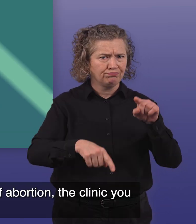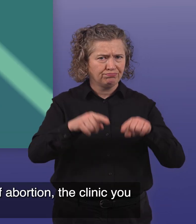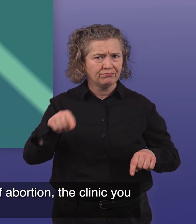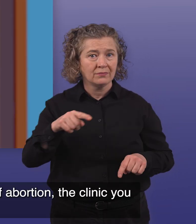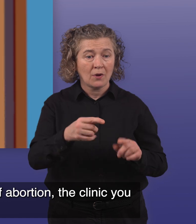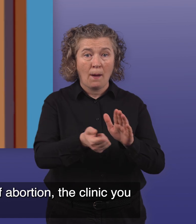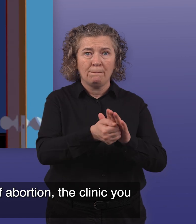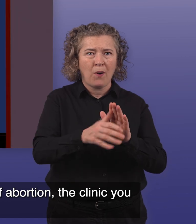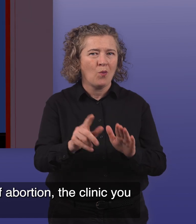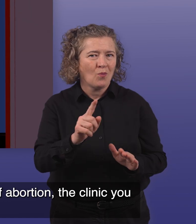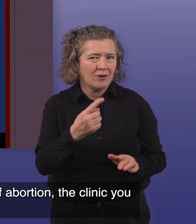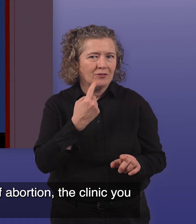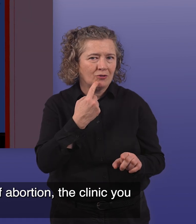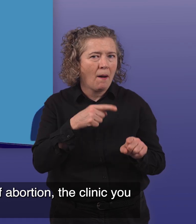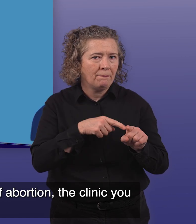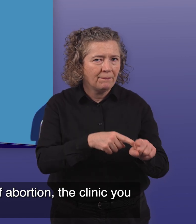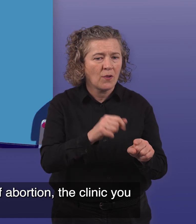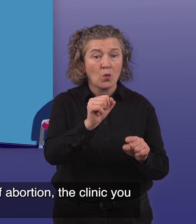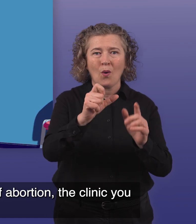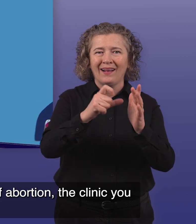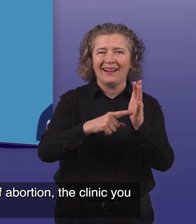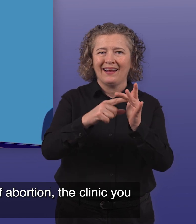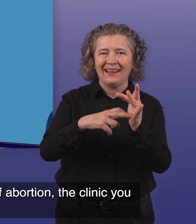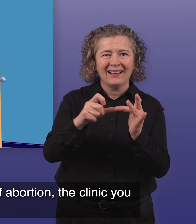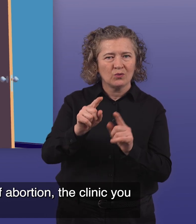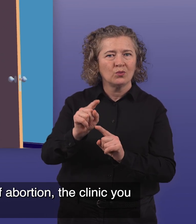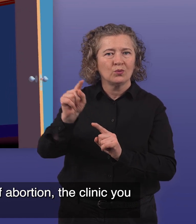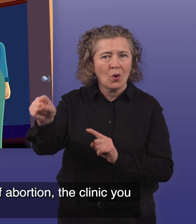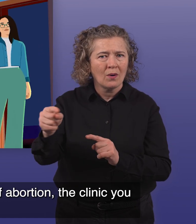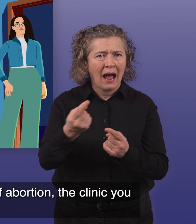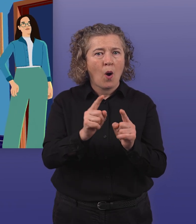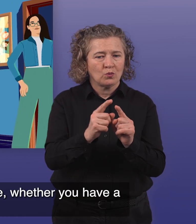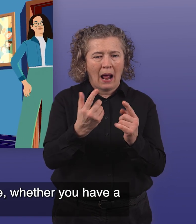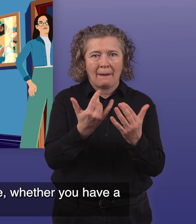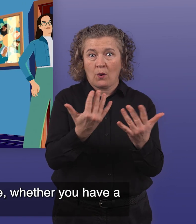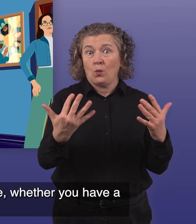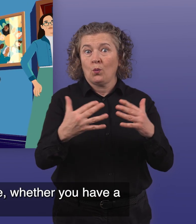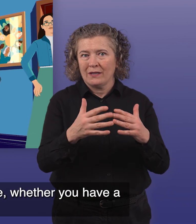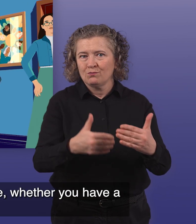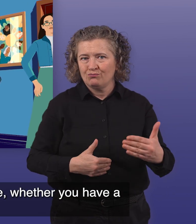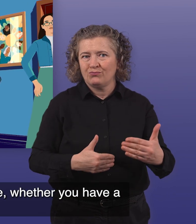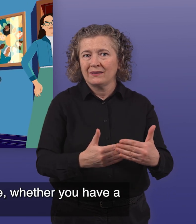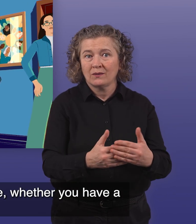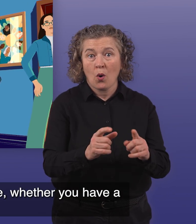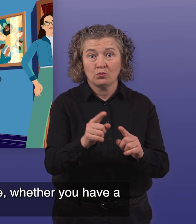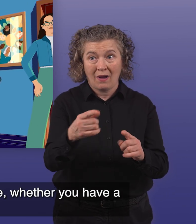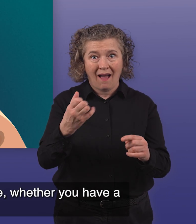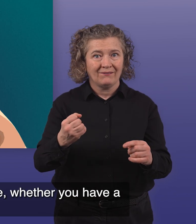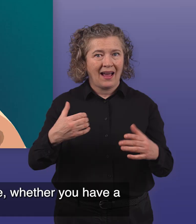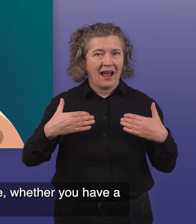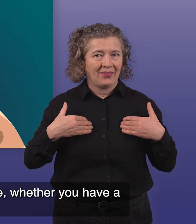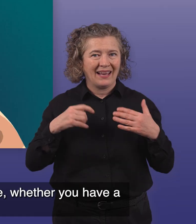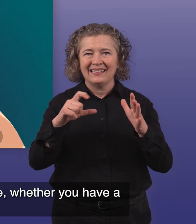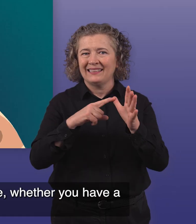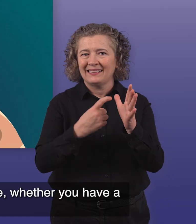Costs can vary depending on the type of abortion, the clinic you attend, the number of weeks pregnant you are, whether you have a Healthcare